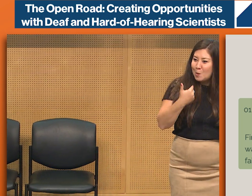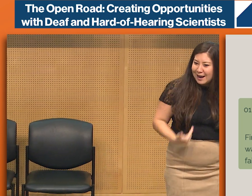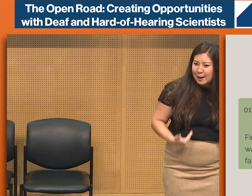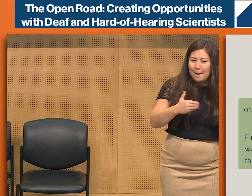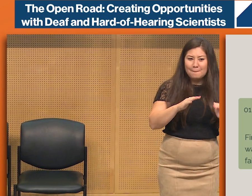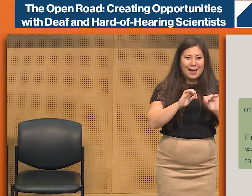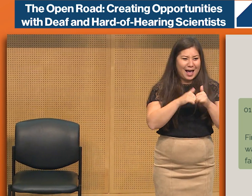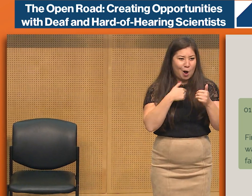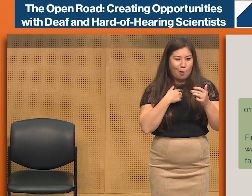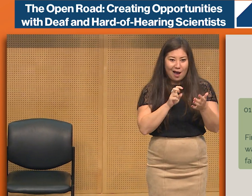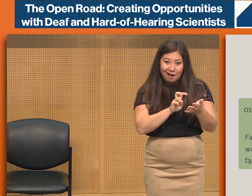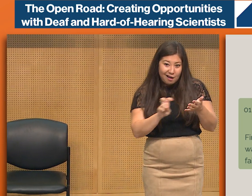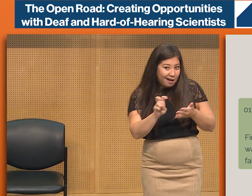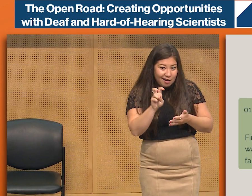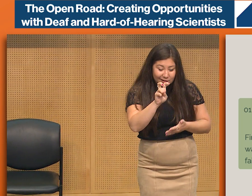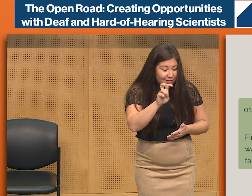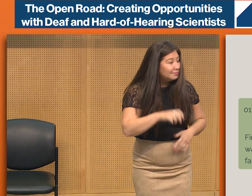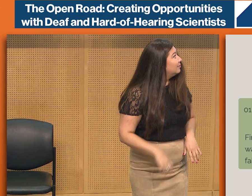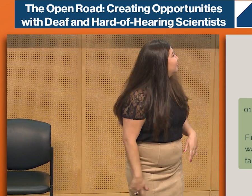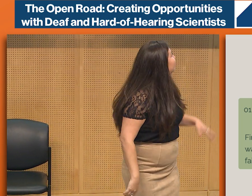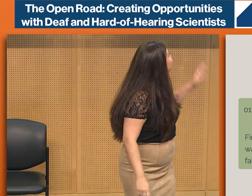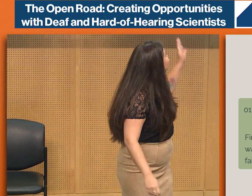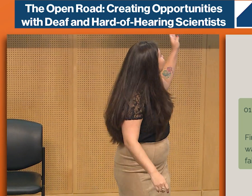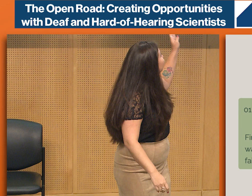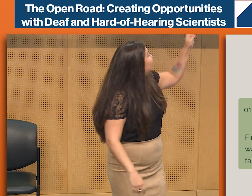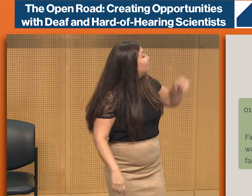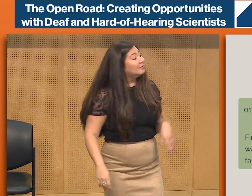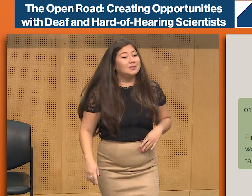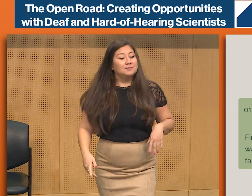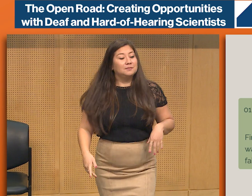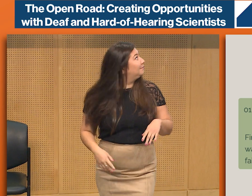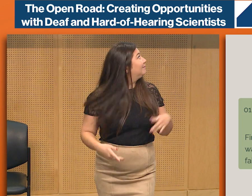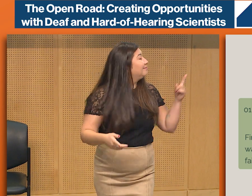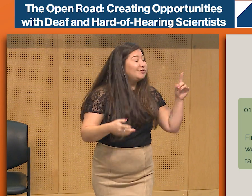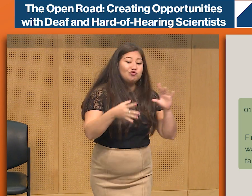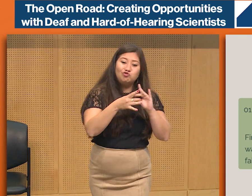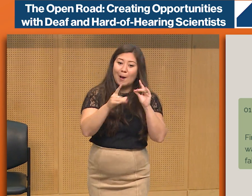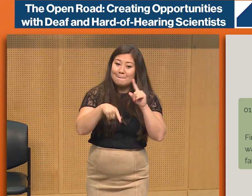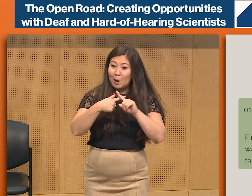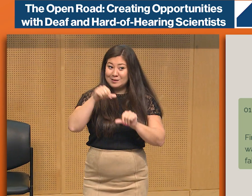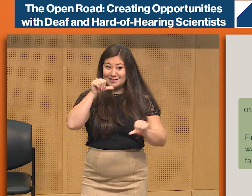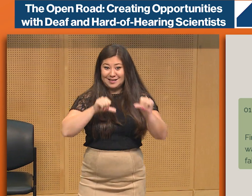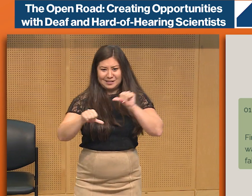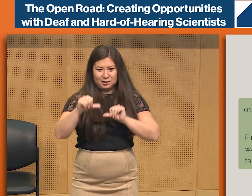I'll start with my background and who I am, how I got to where I am today.